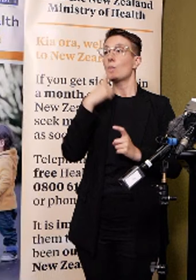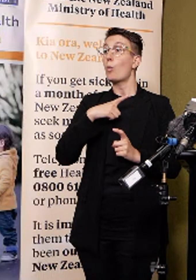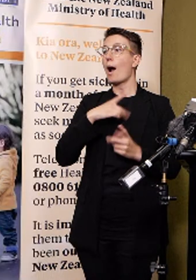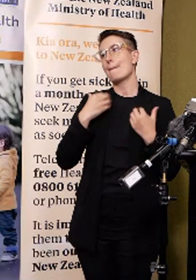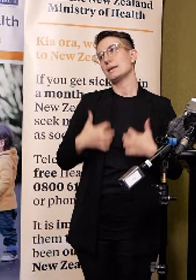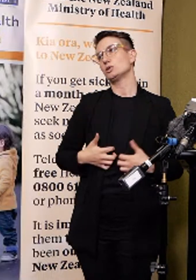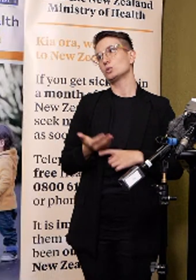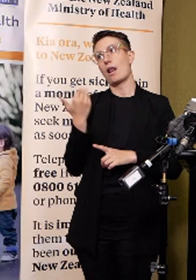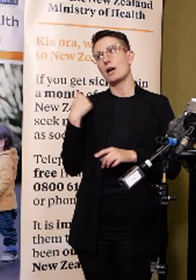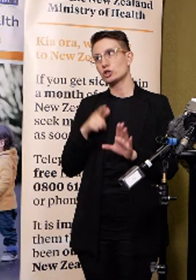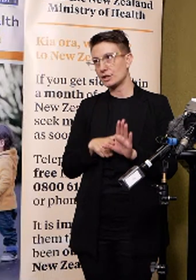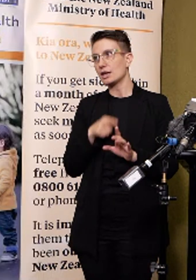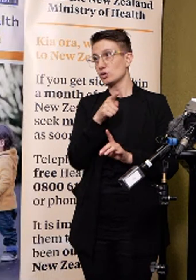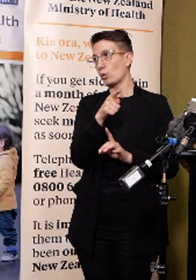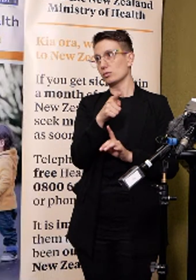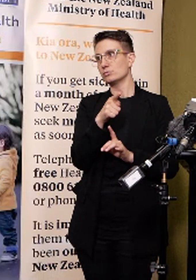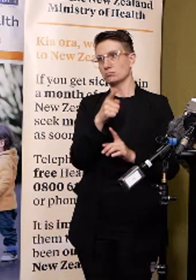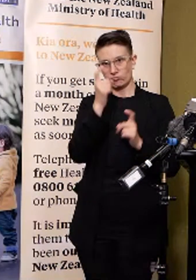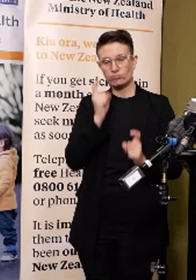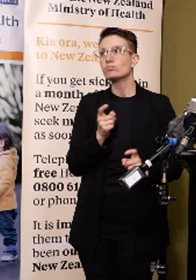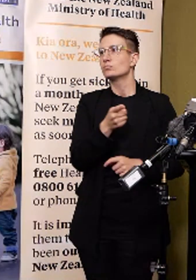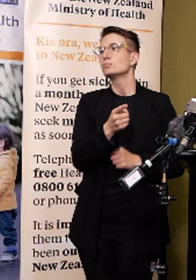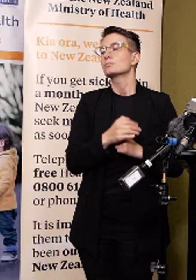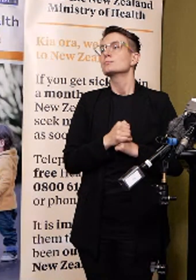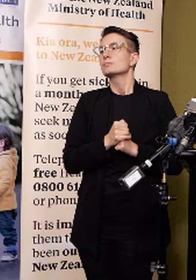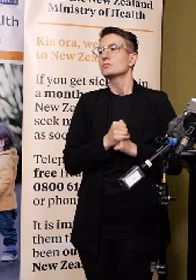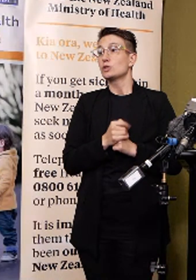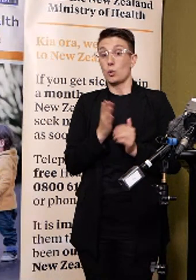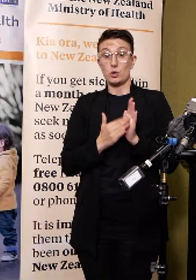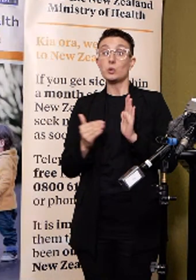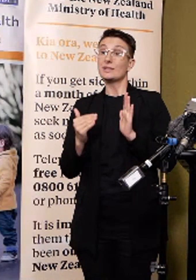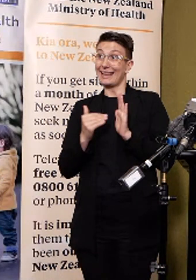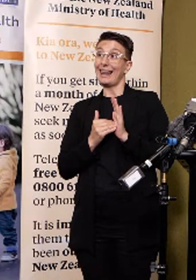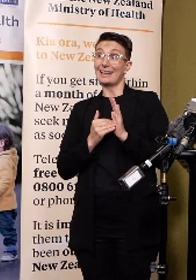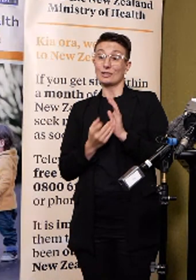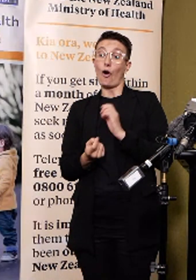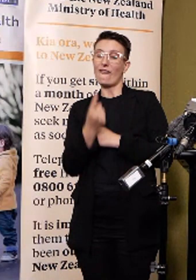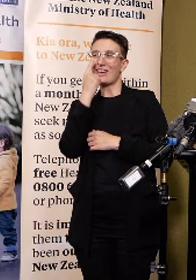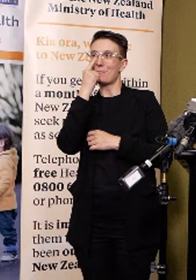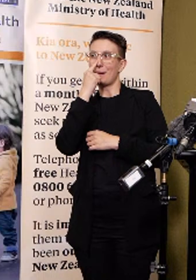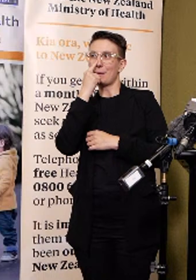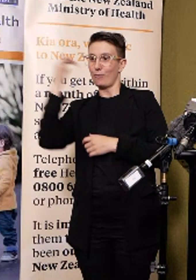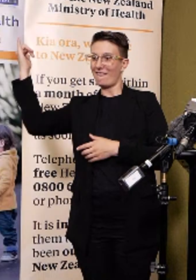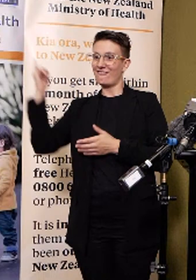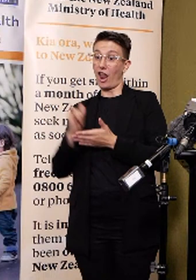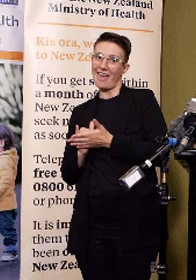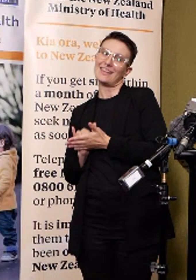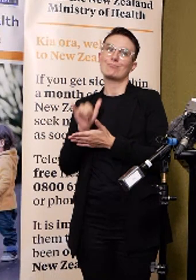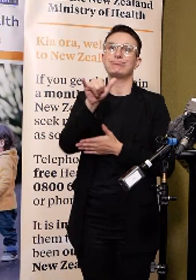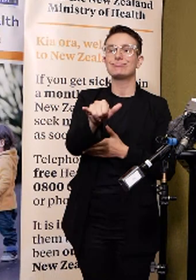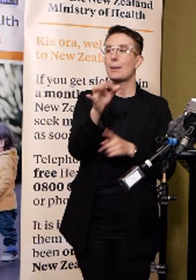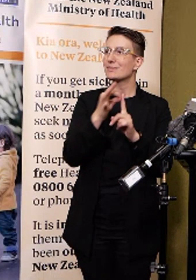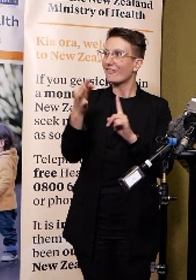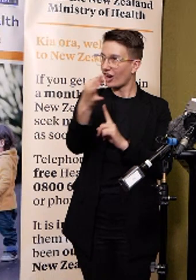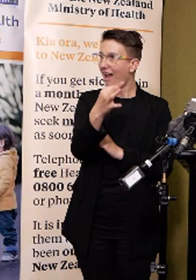So the fact that New Zealand is a jump-off point to many of the Pacific Islands is a strong motivator